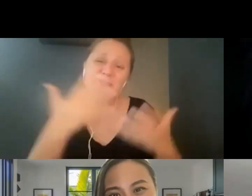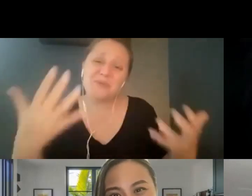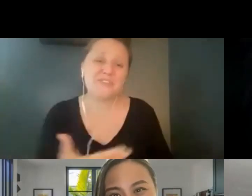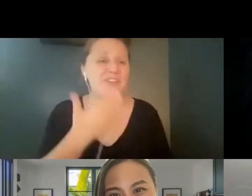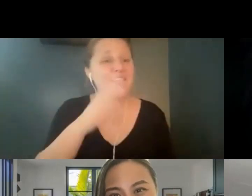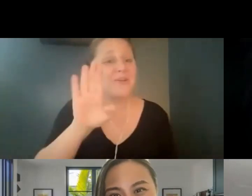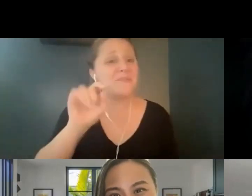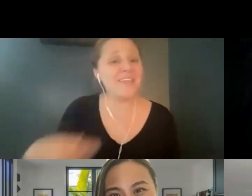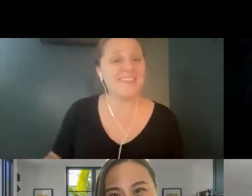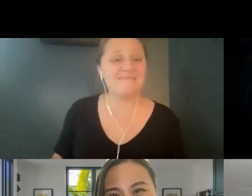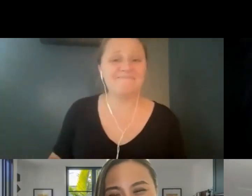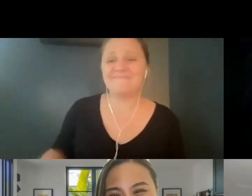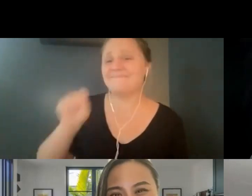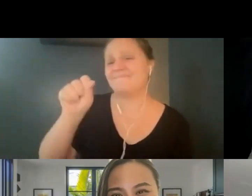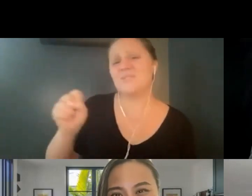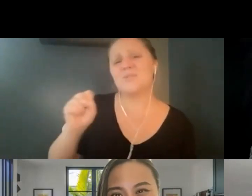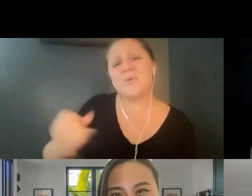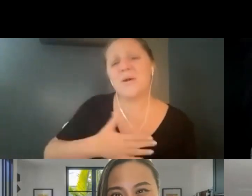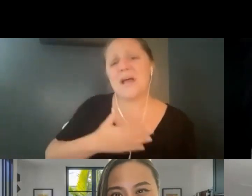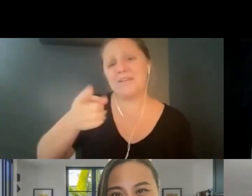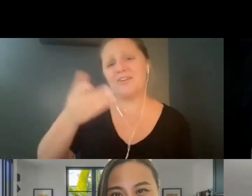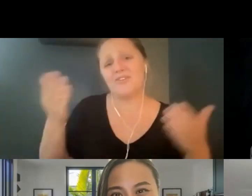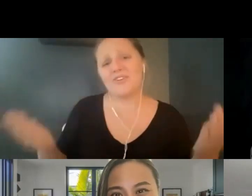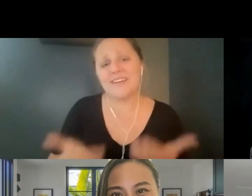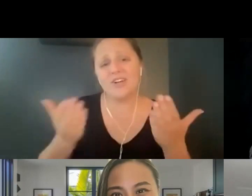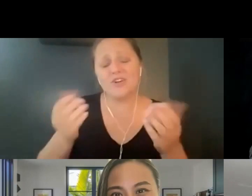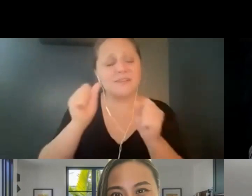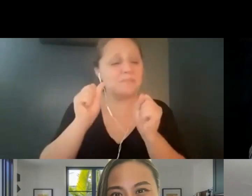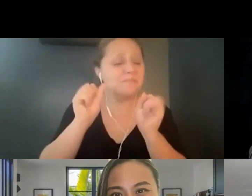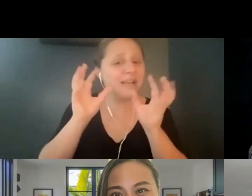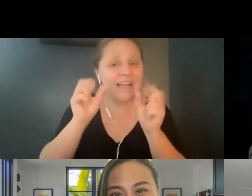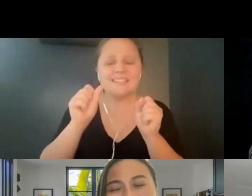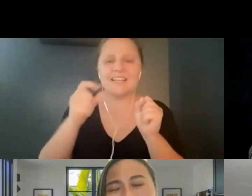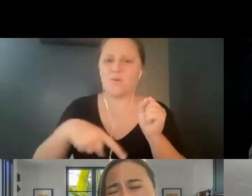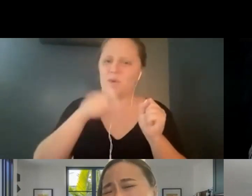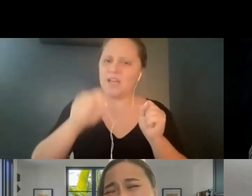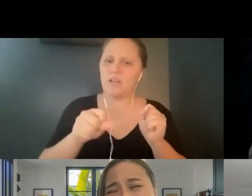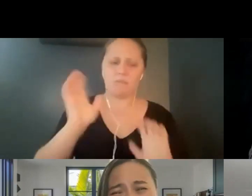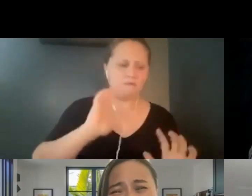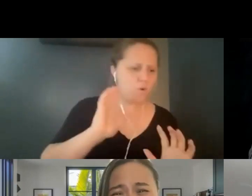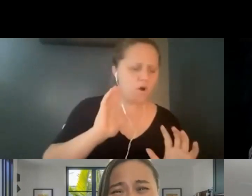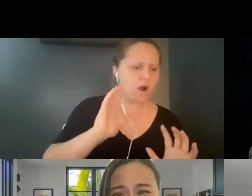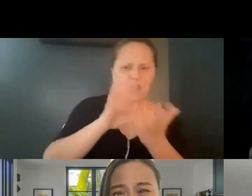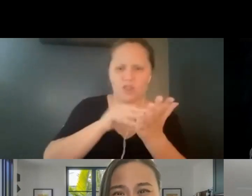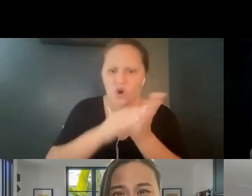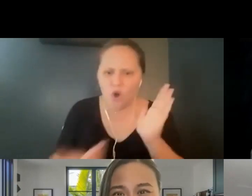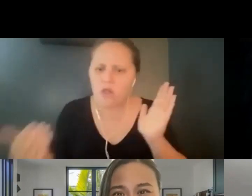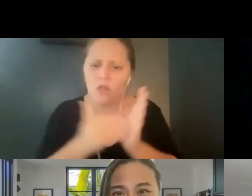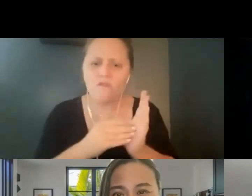Well, we're so glad that you're here and you know, it's amazing what we could relearn to do in a different way. So, we appreciate your courage and perseverance